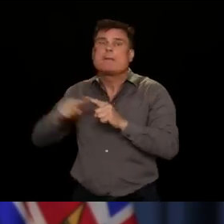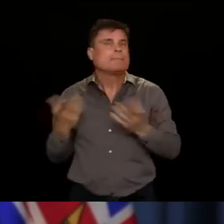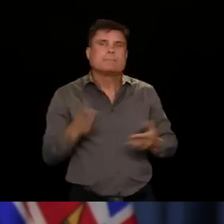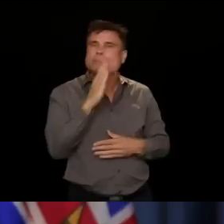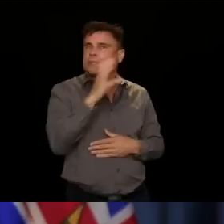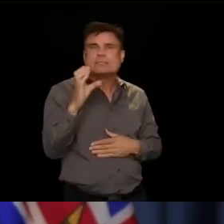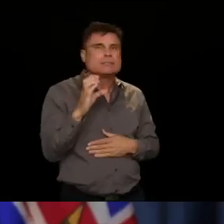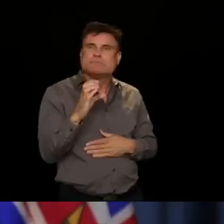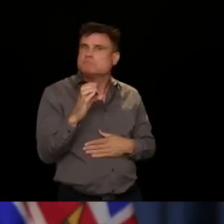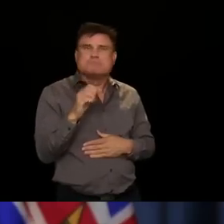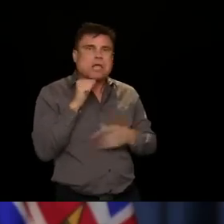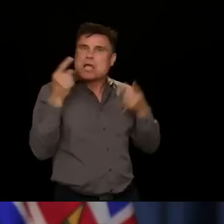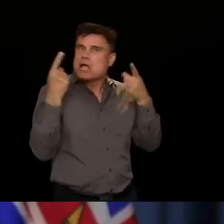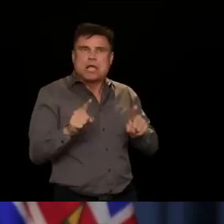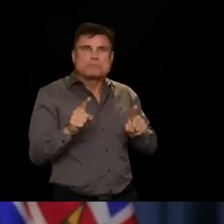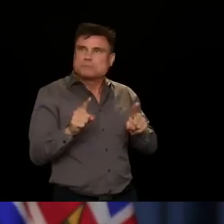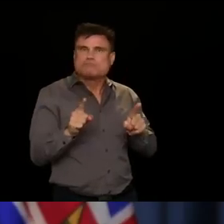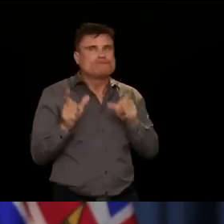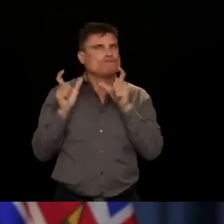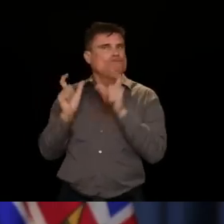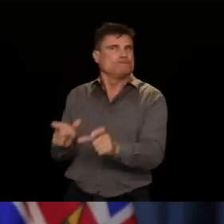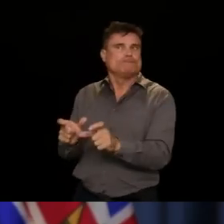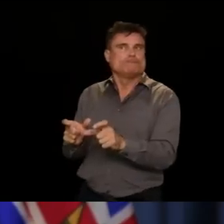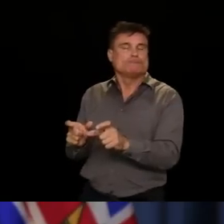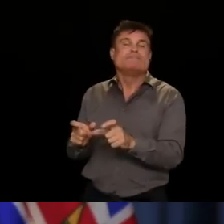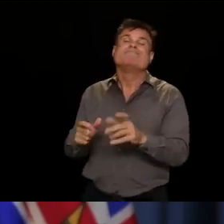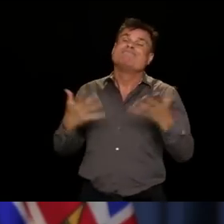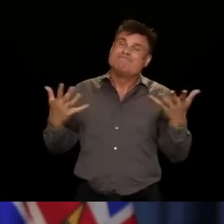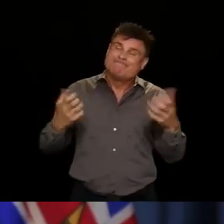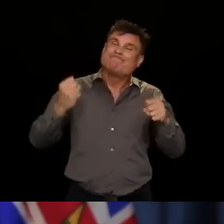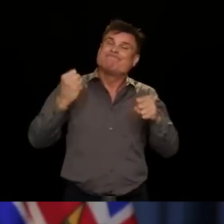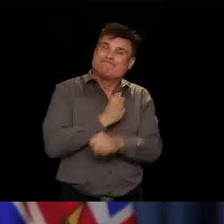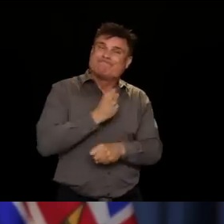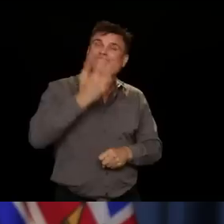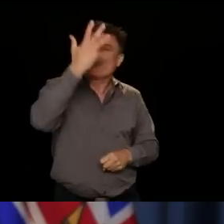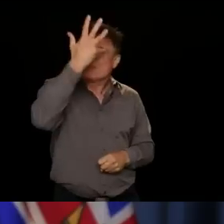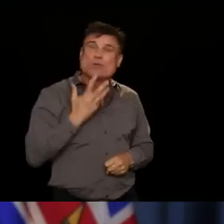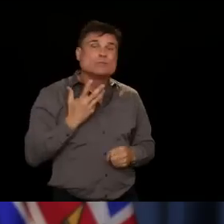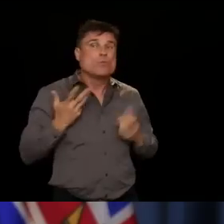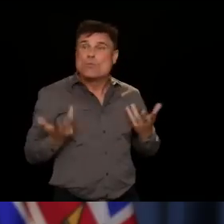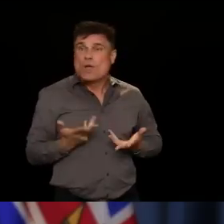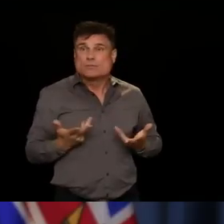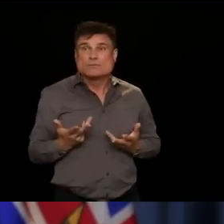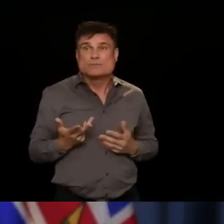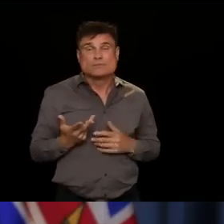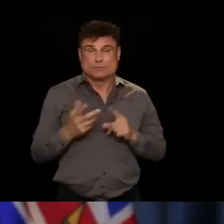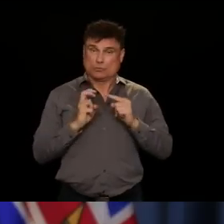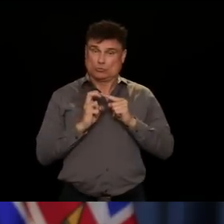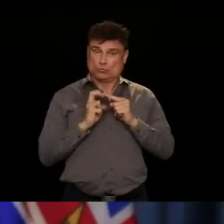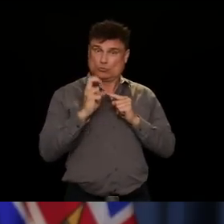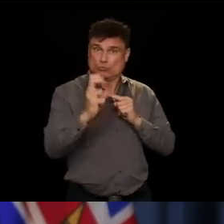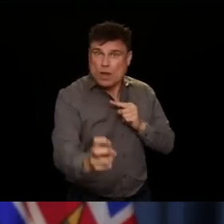We have to continue to take these measures and it's a tribute to our ministry of BC and public health officials